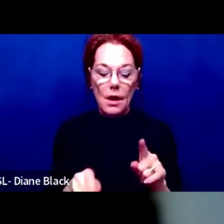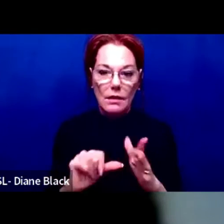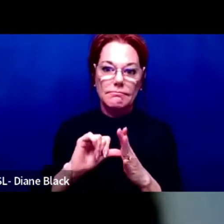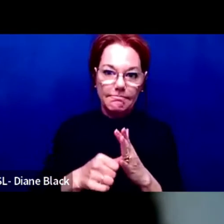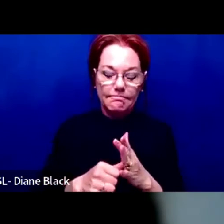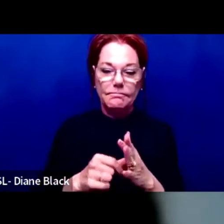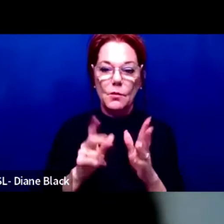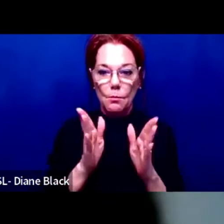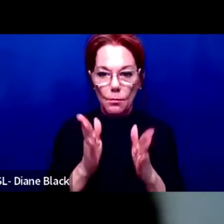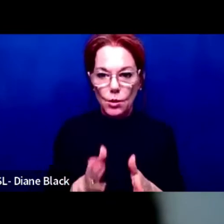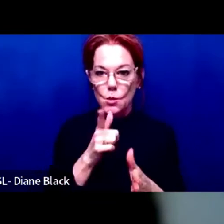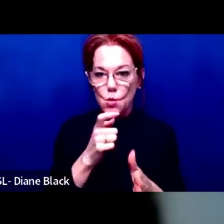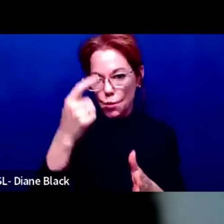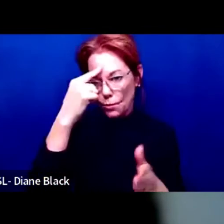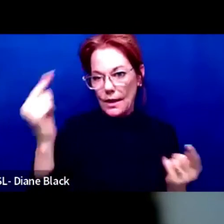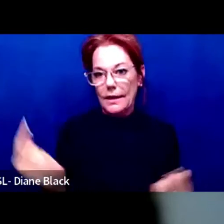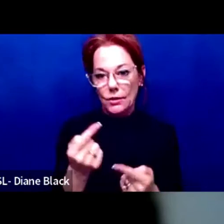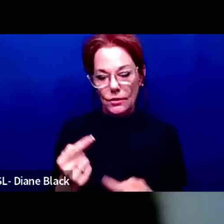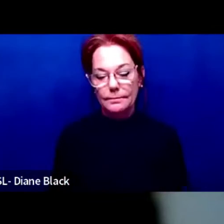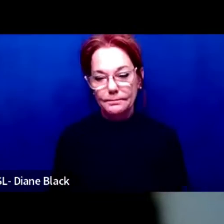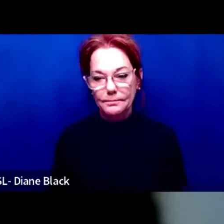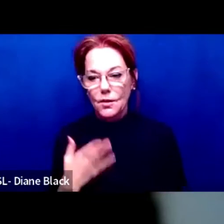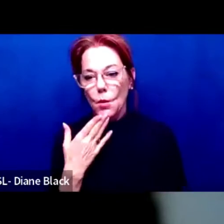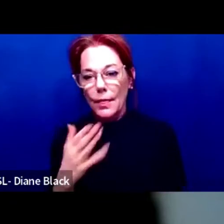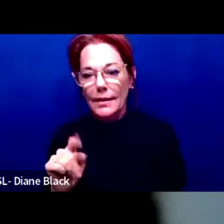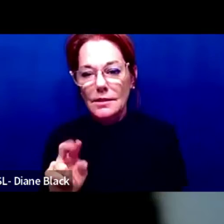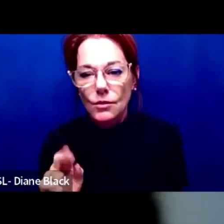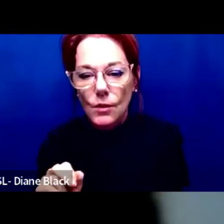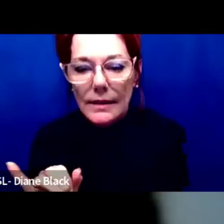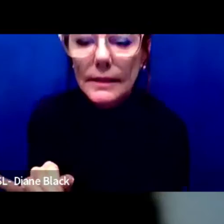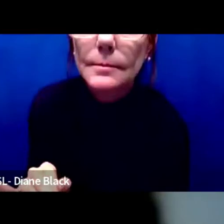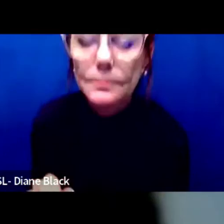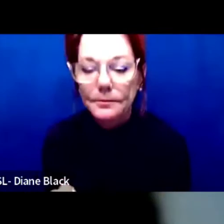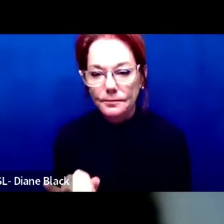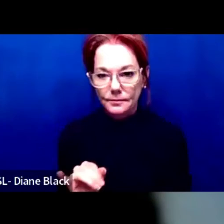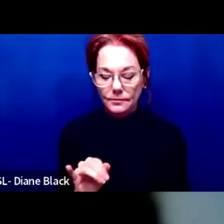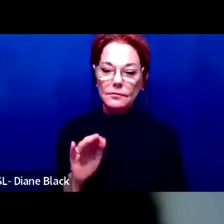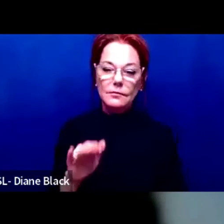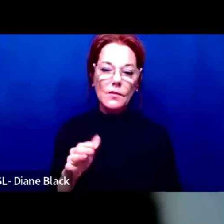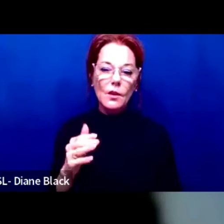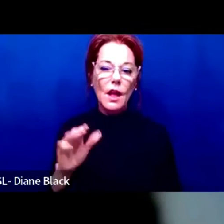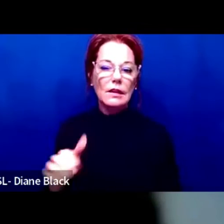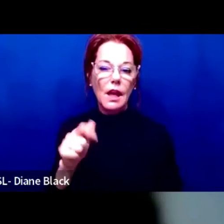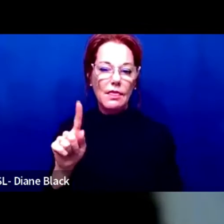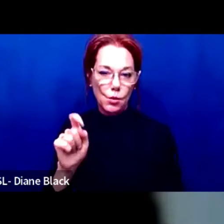thanks, Traci. Traci, another question that you might be able to answer, and I don't think it